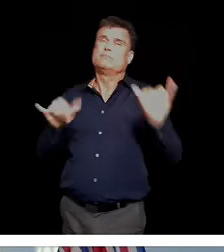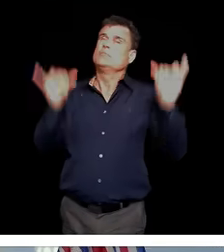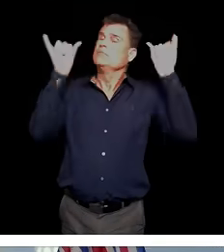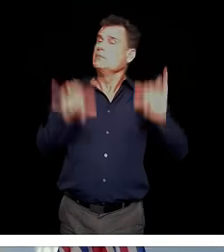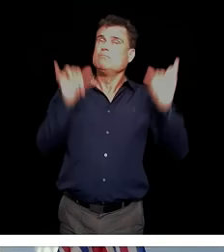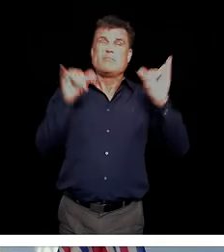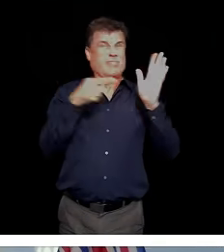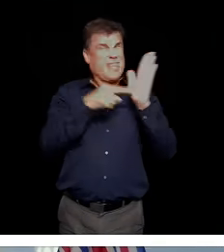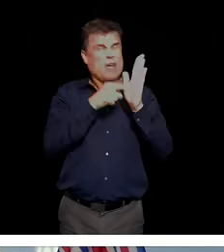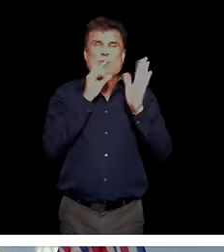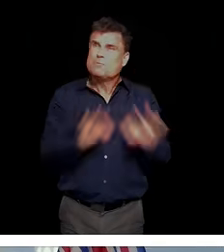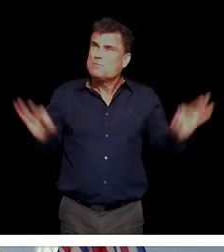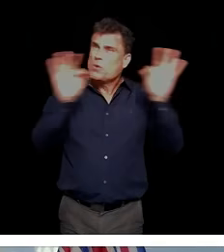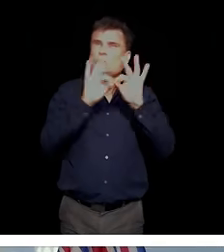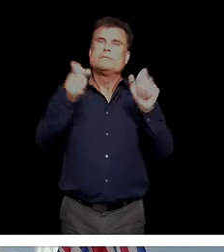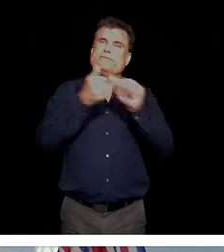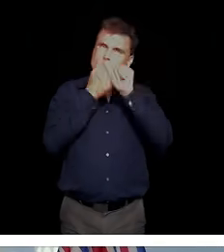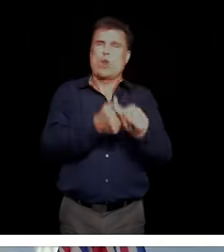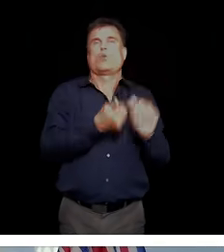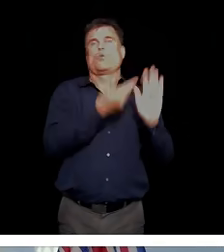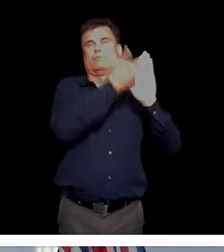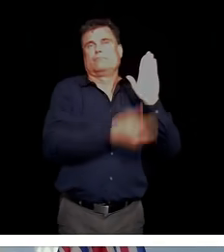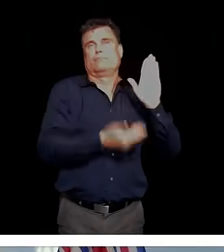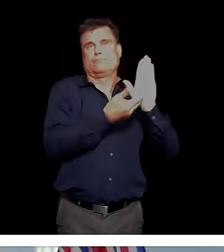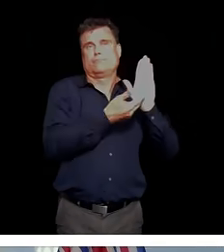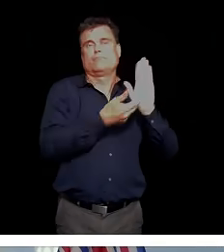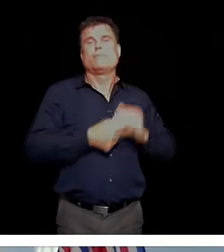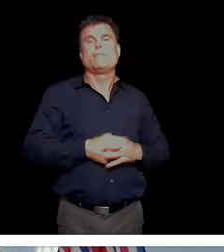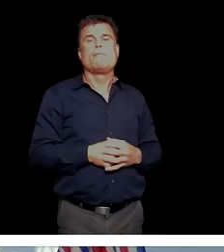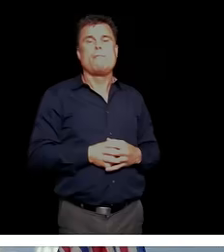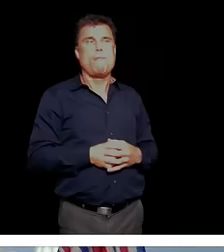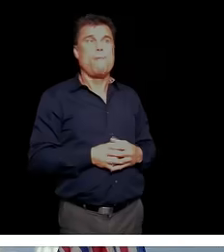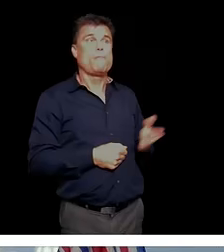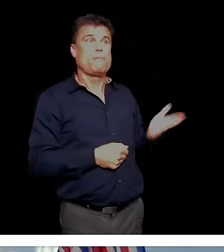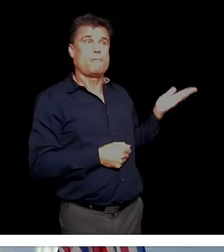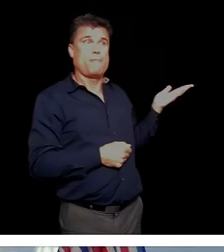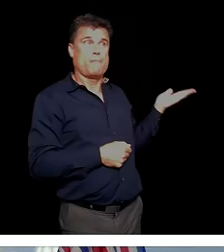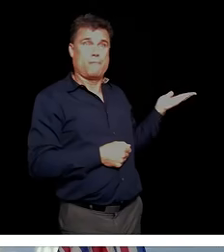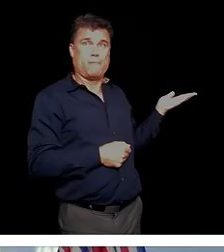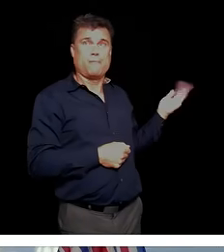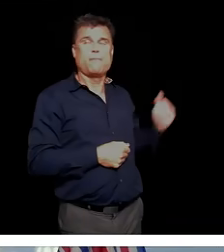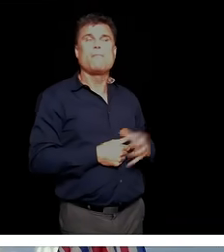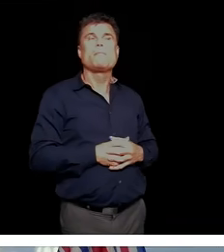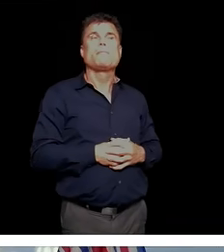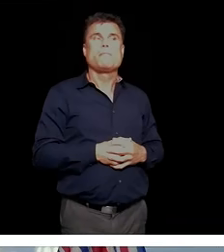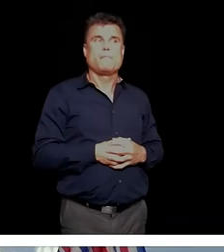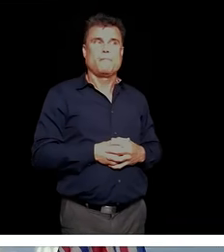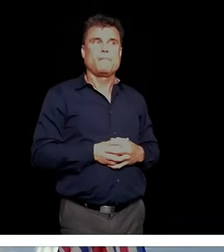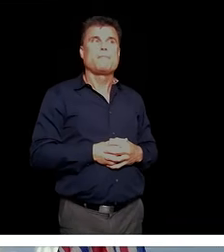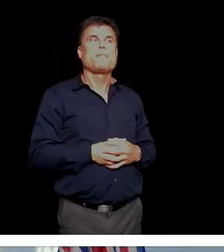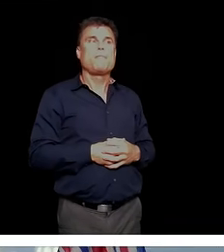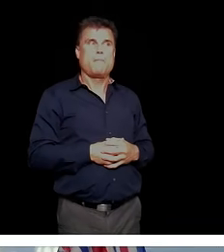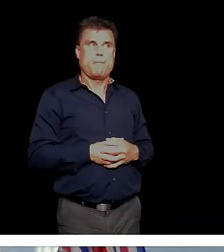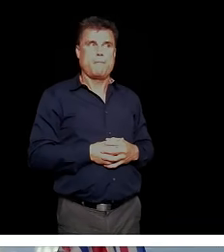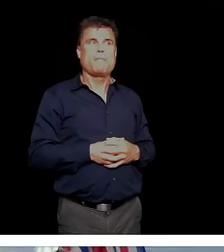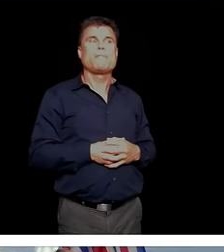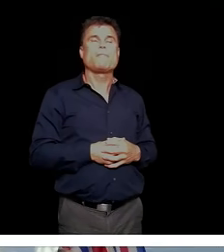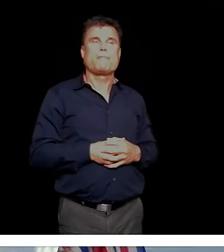will be presenting about what types of settings those are the people have been exposed. We still have people who are coming into